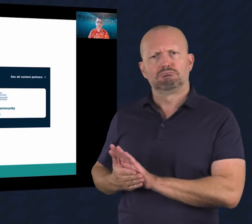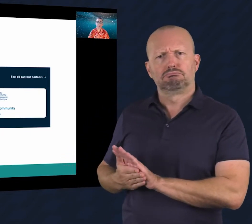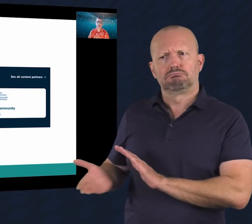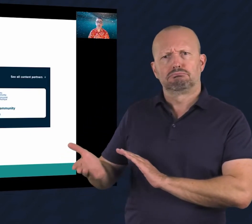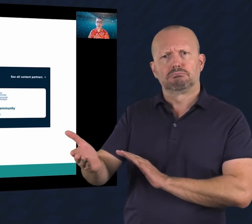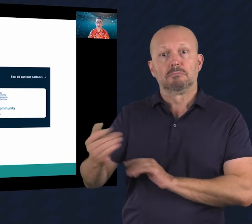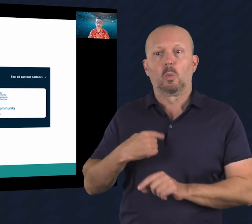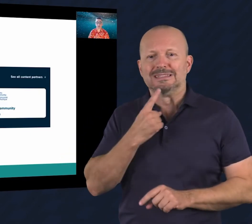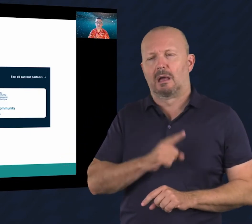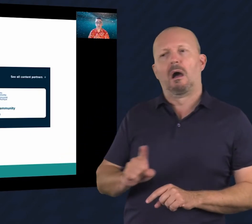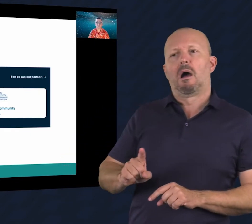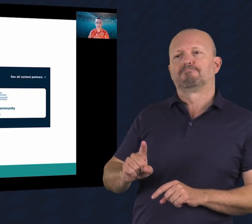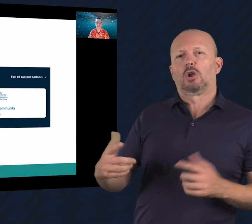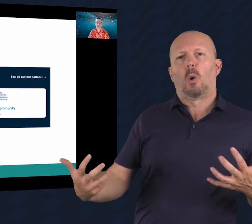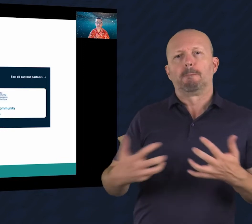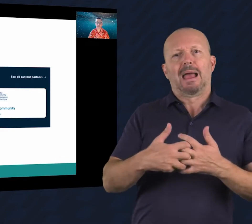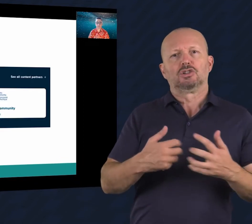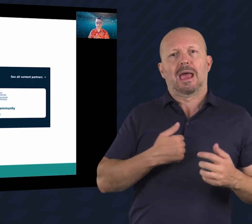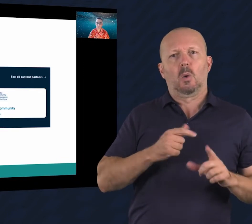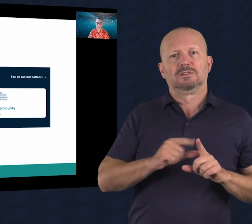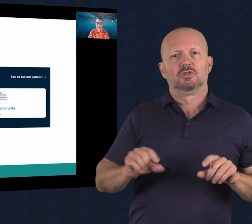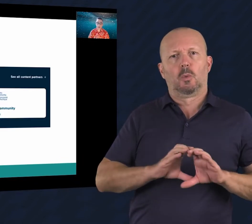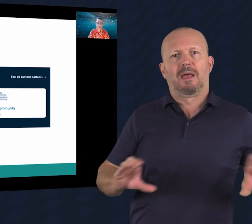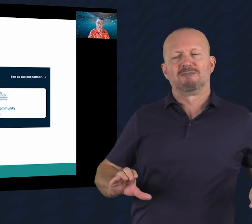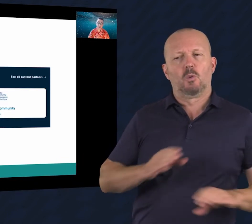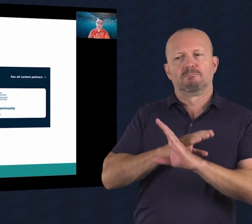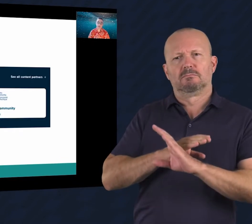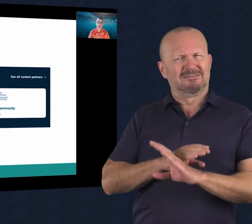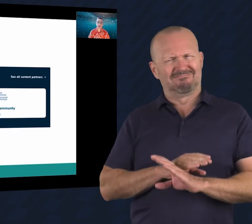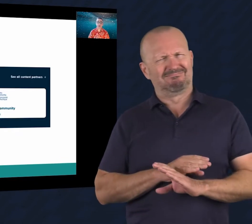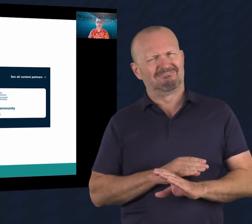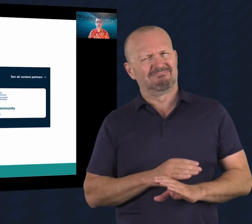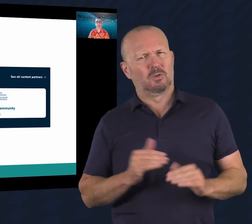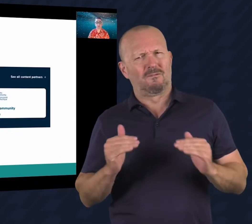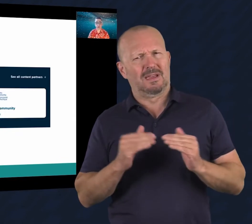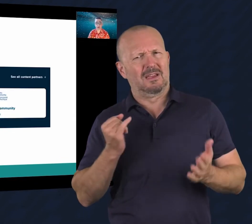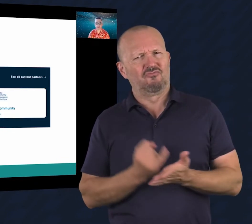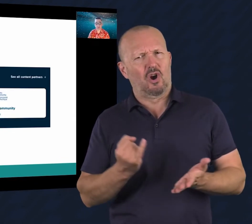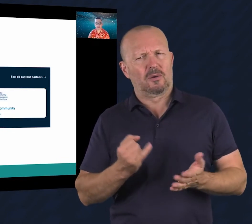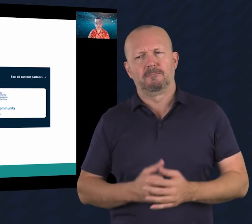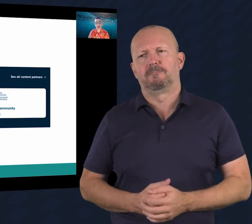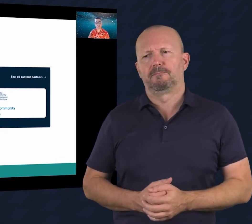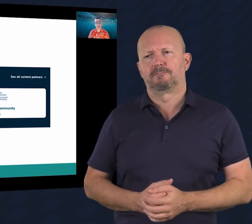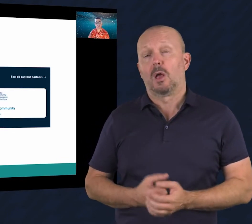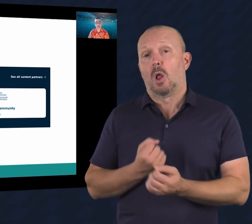on the basis of their choice of digital platform. Many of those in the videos from NGO Pasifika Renaissance have since passed on,